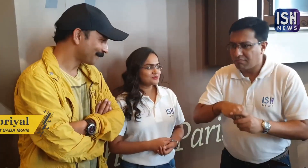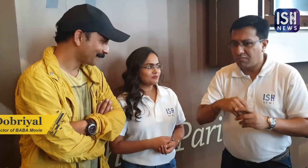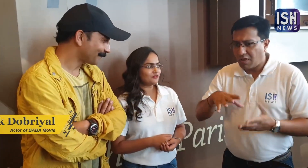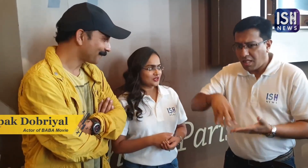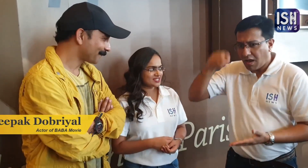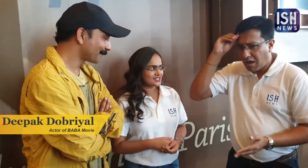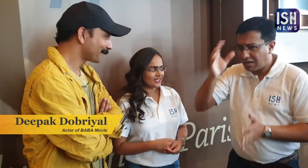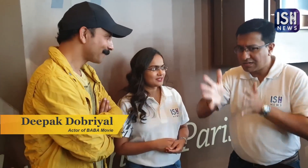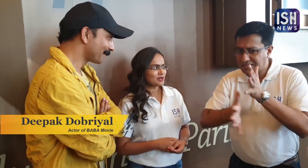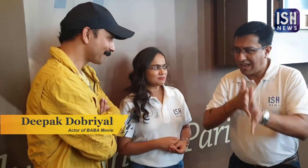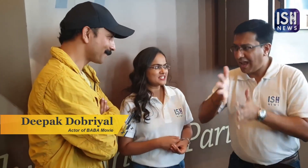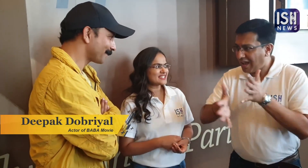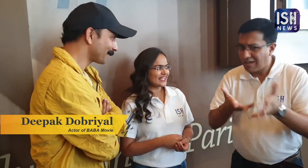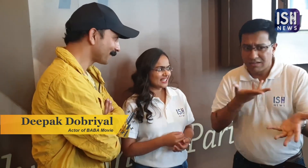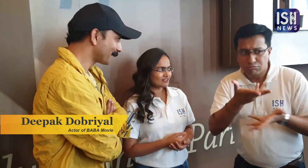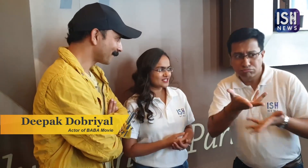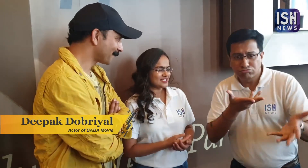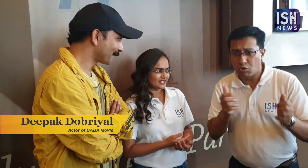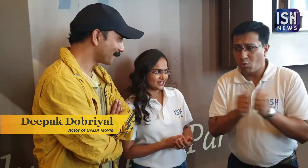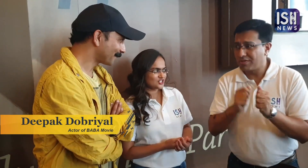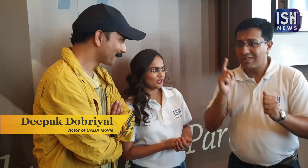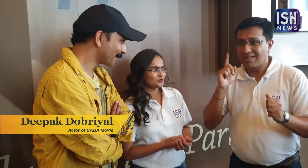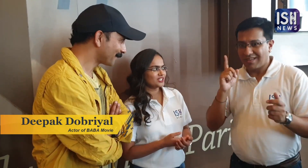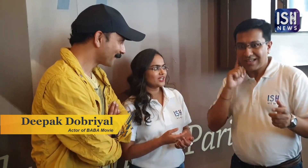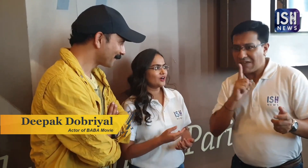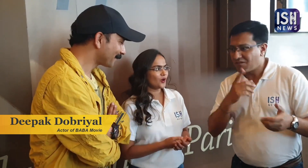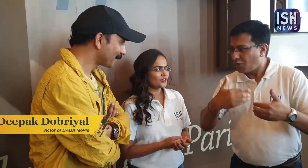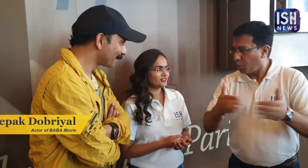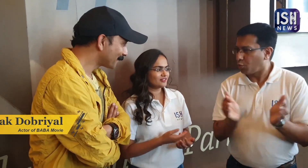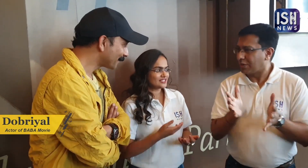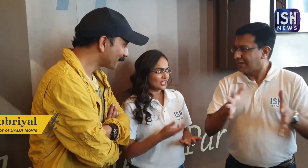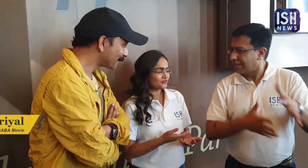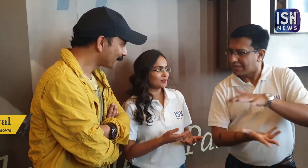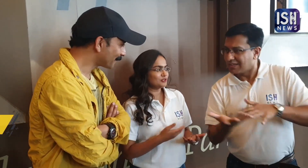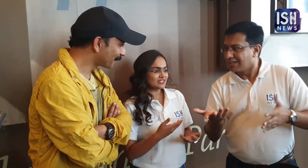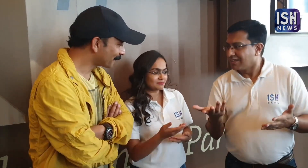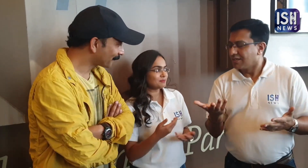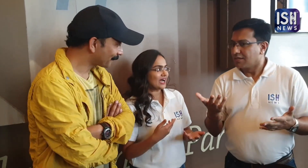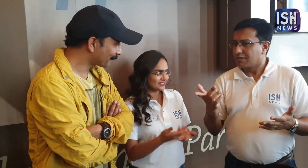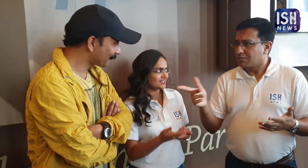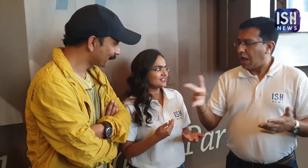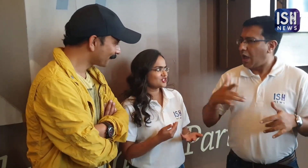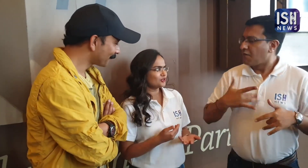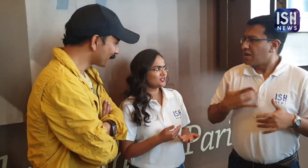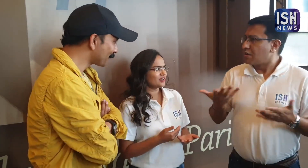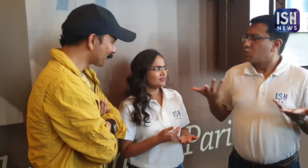When you first started learning Sign Language and got involved in the Deaf community how did you feel?